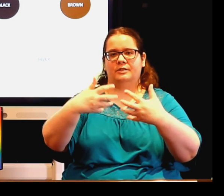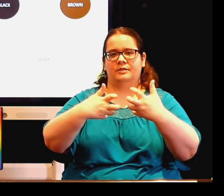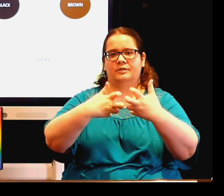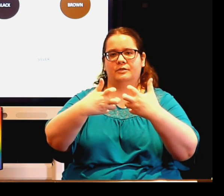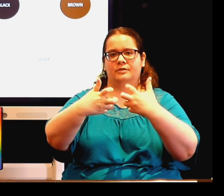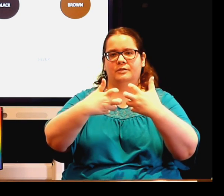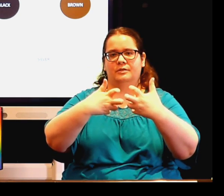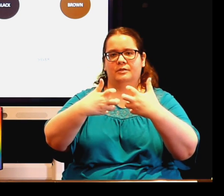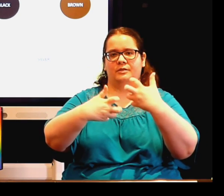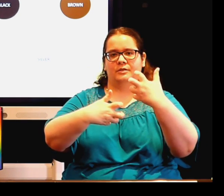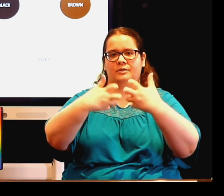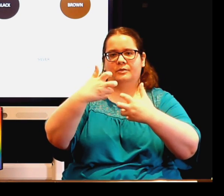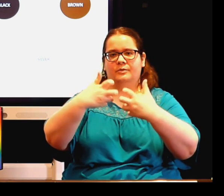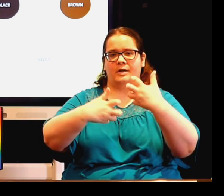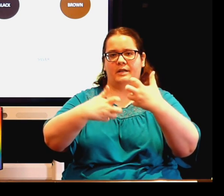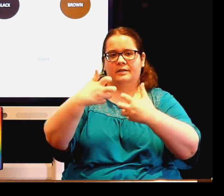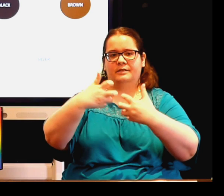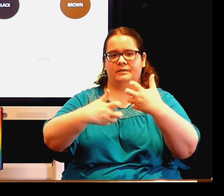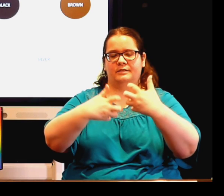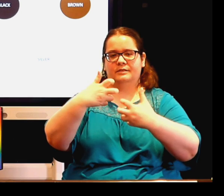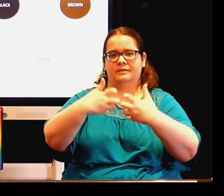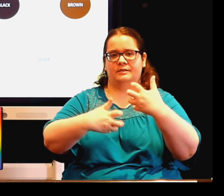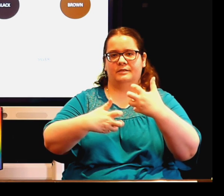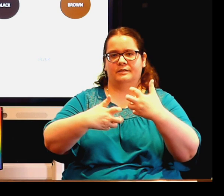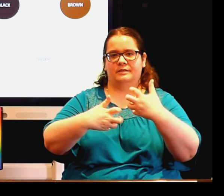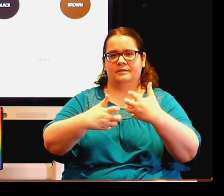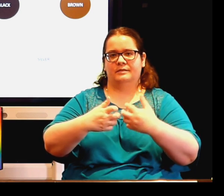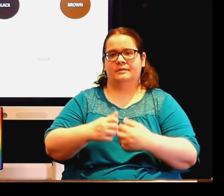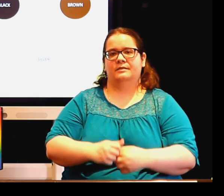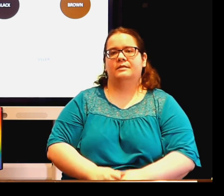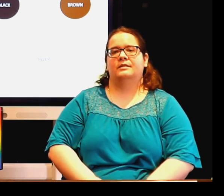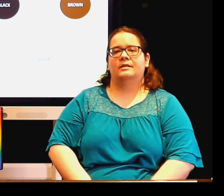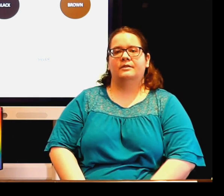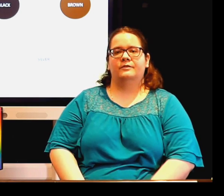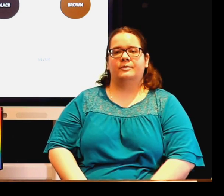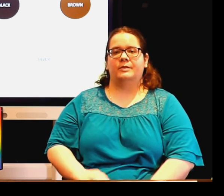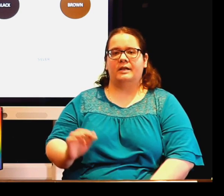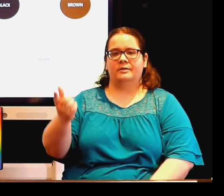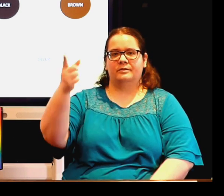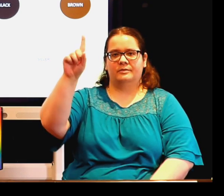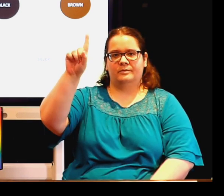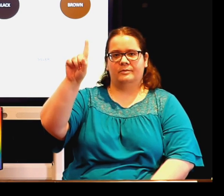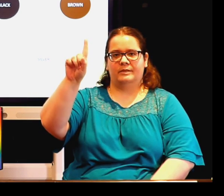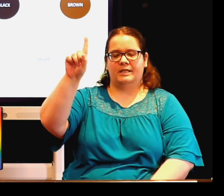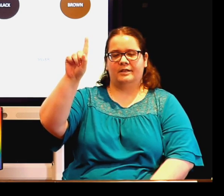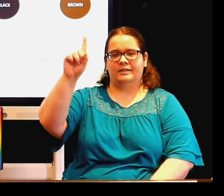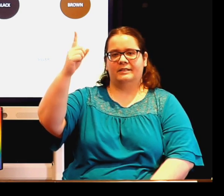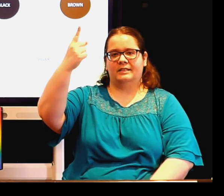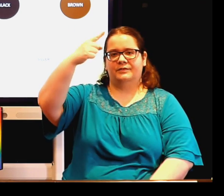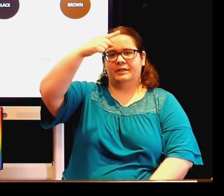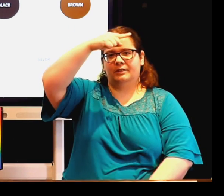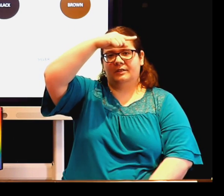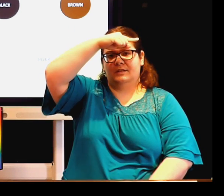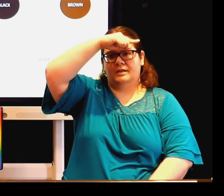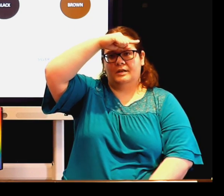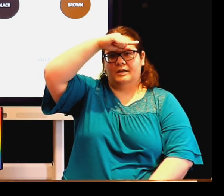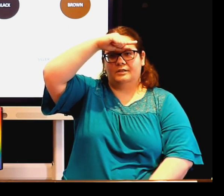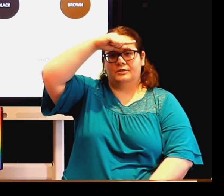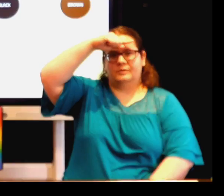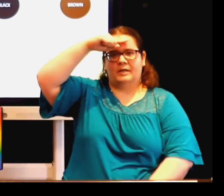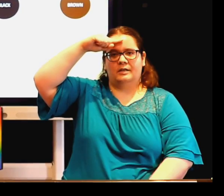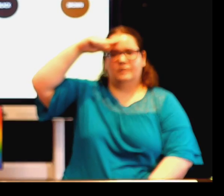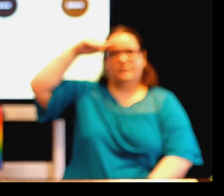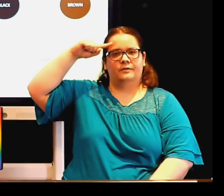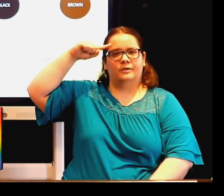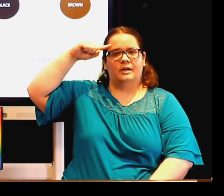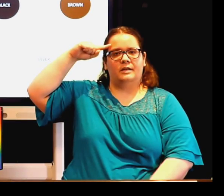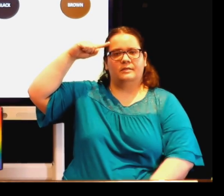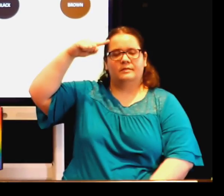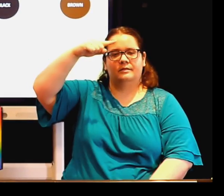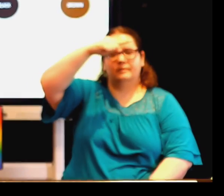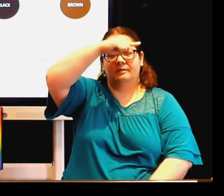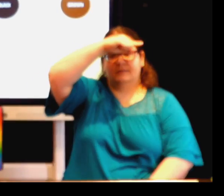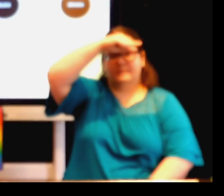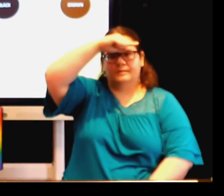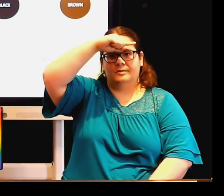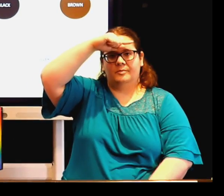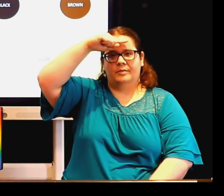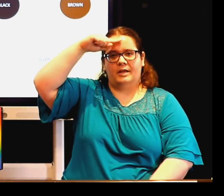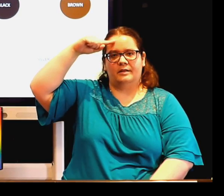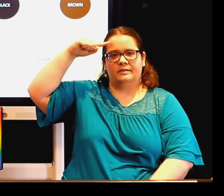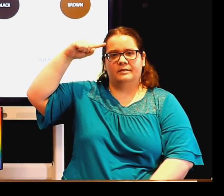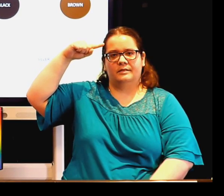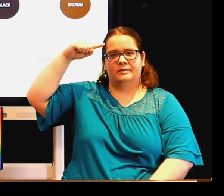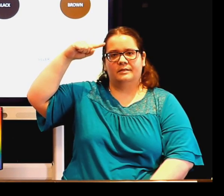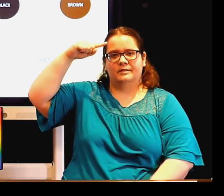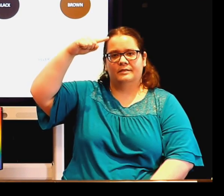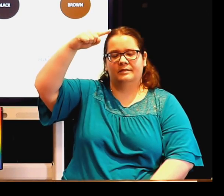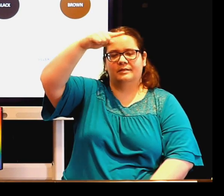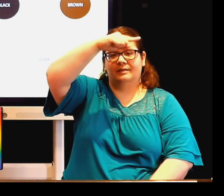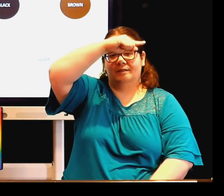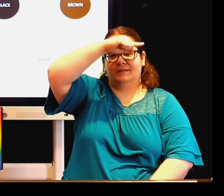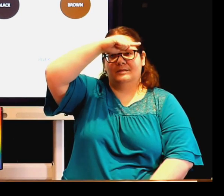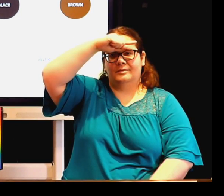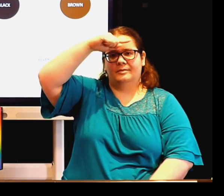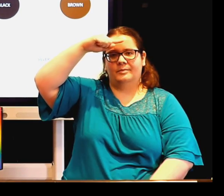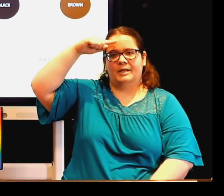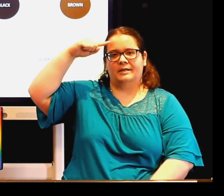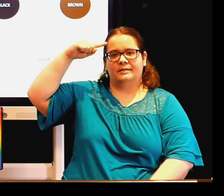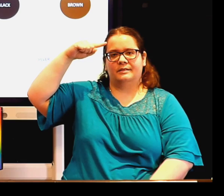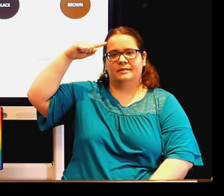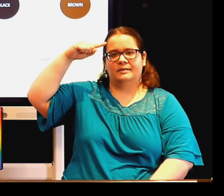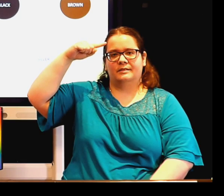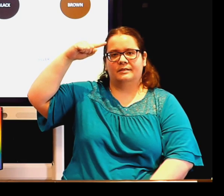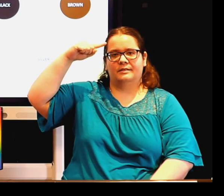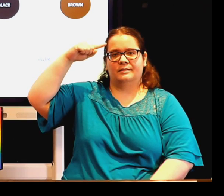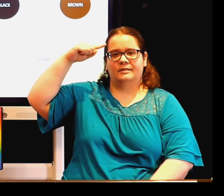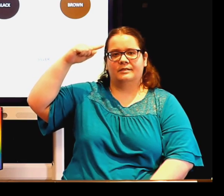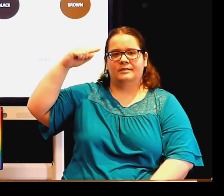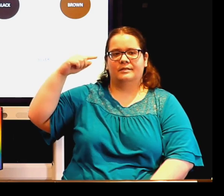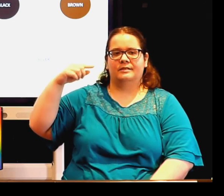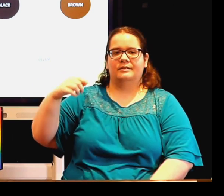Gray. For black, we take our index finger and just drag it along the forehead. Black.